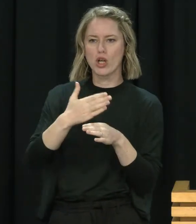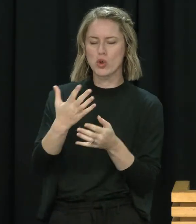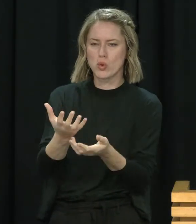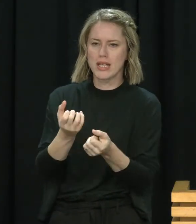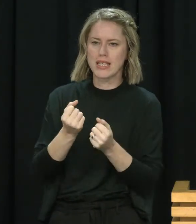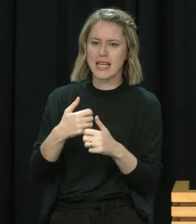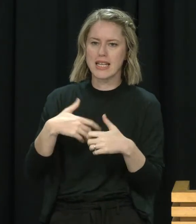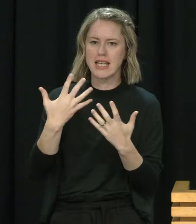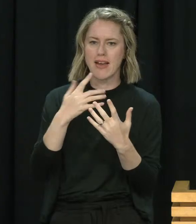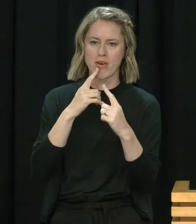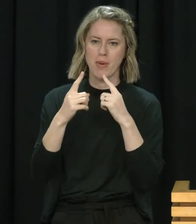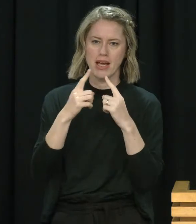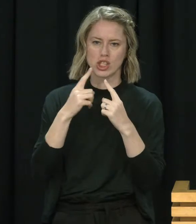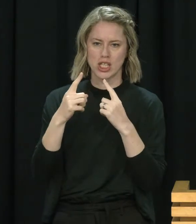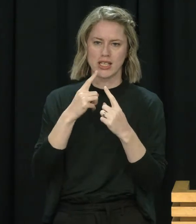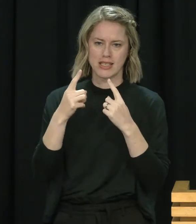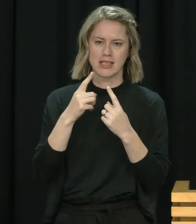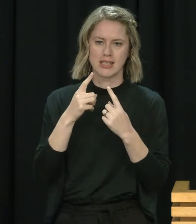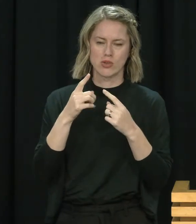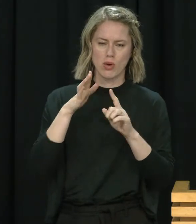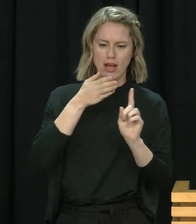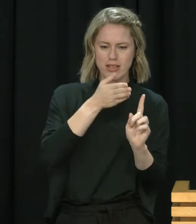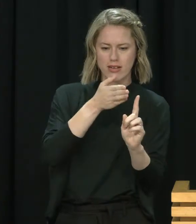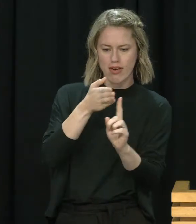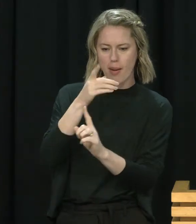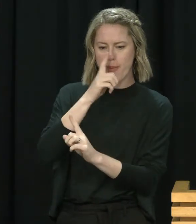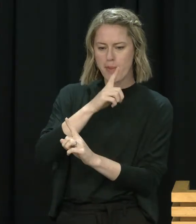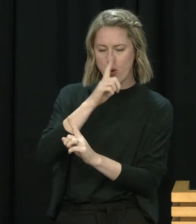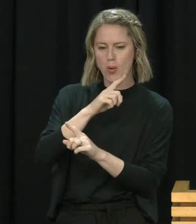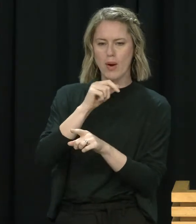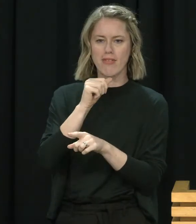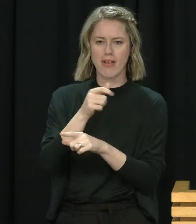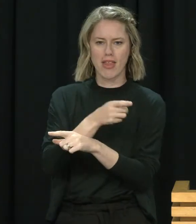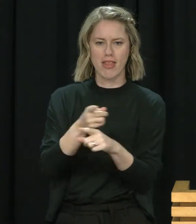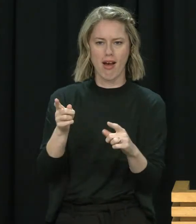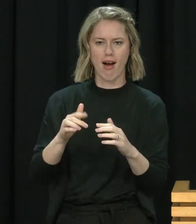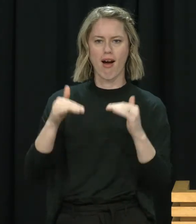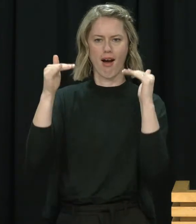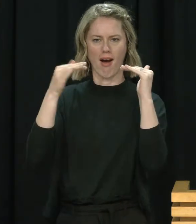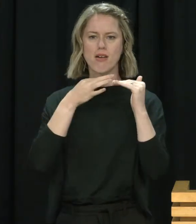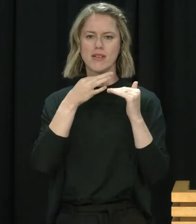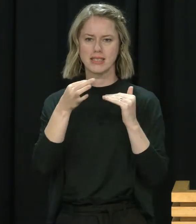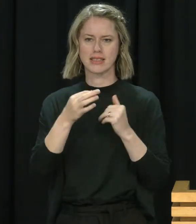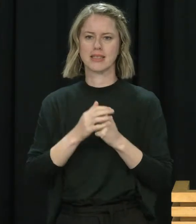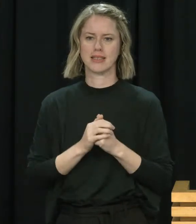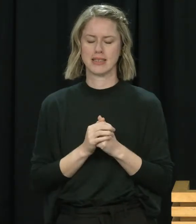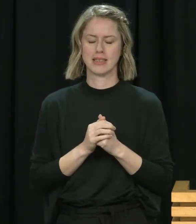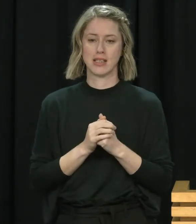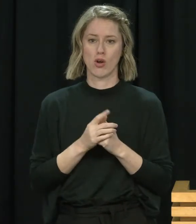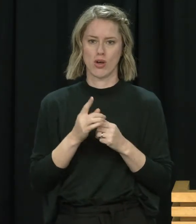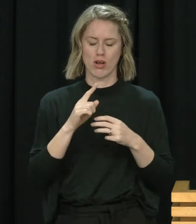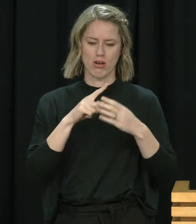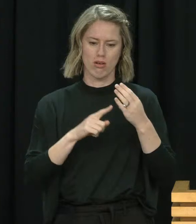airport, reviewing CCTV, it's meant that we're working closely with Te Papa to extract every bit of